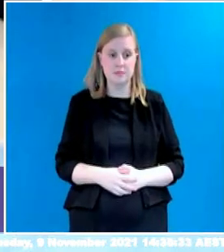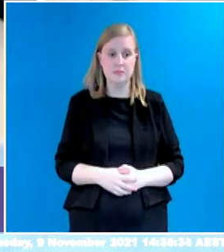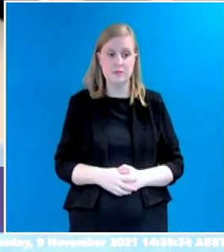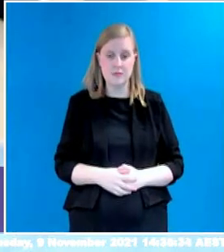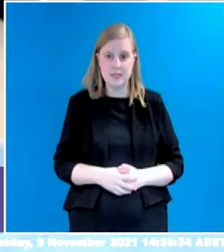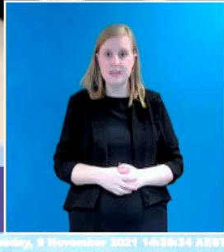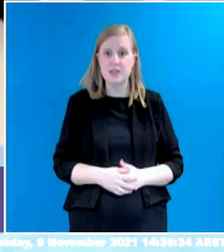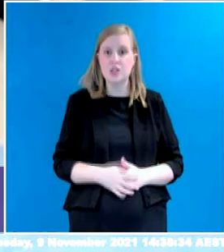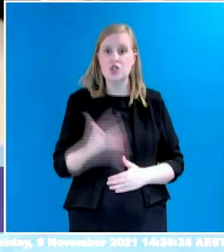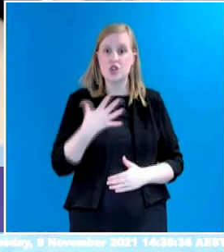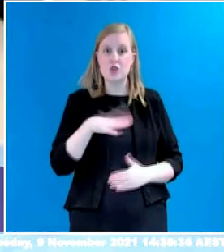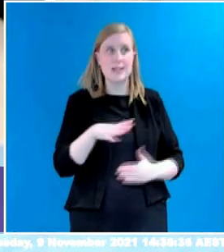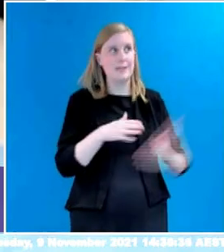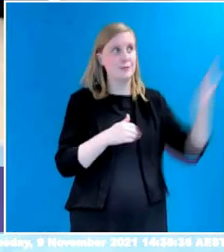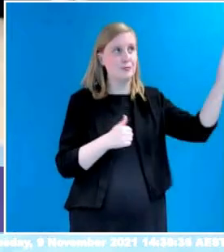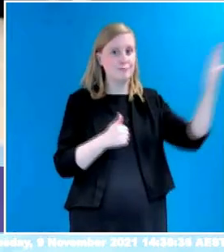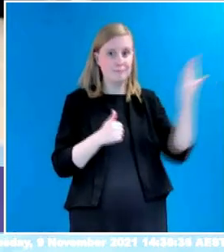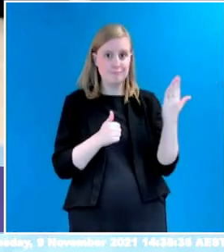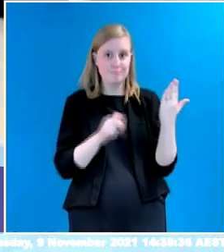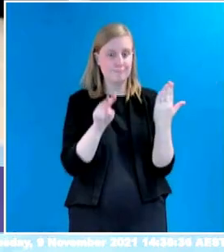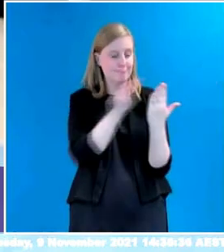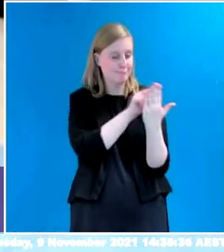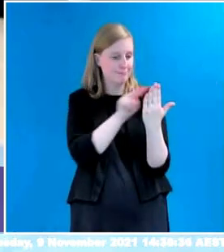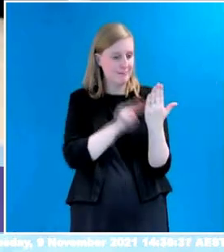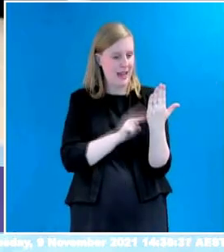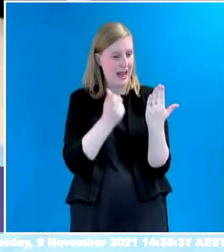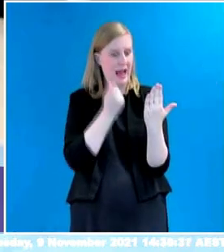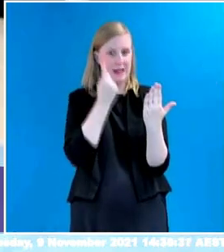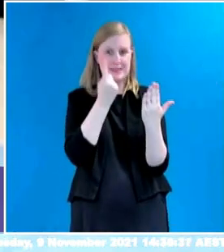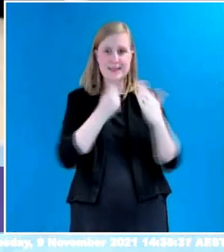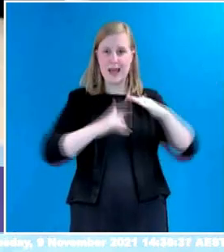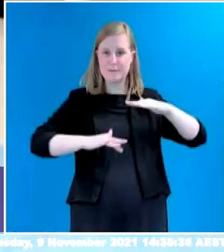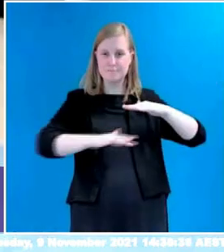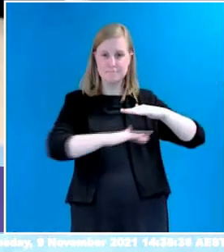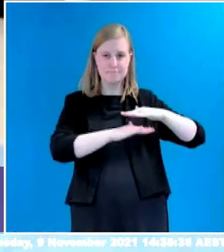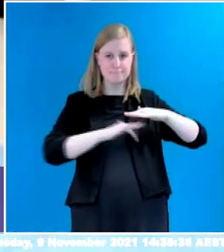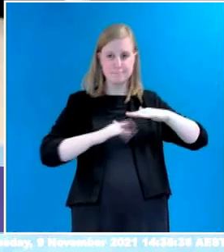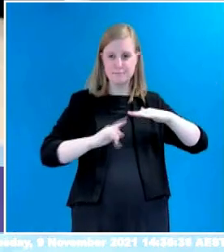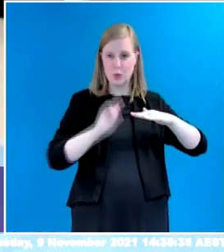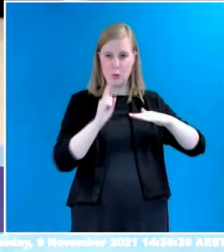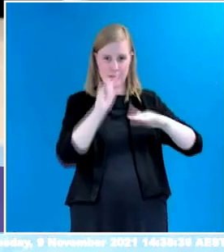what is being provided for in that international convention and then